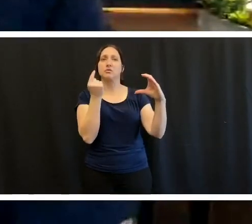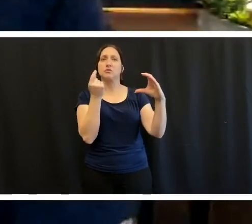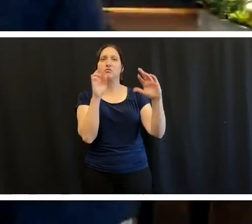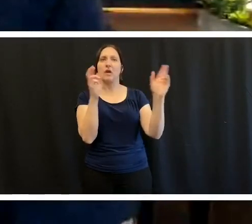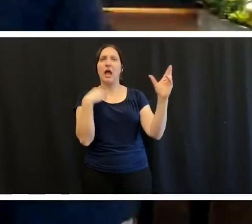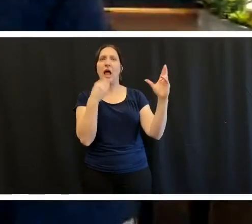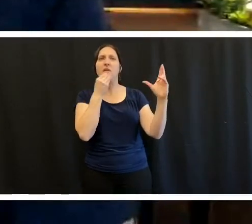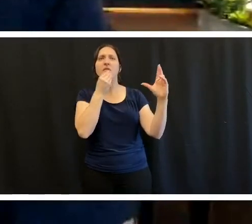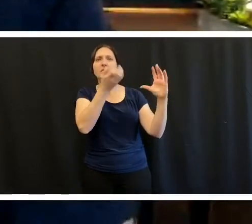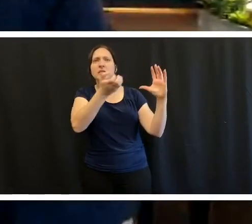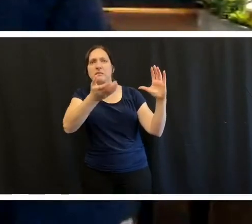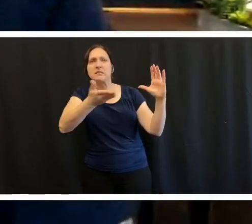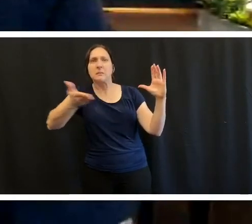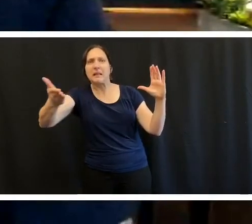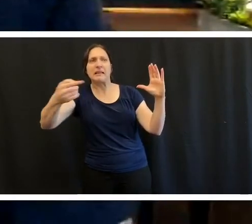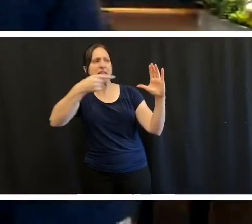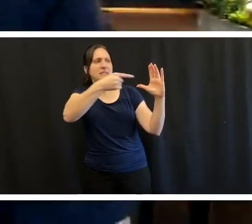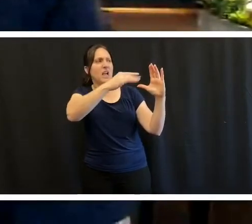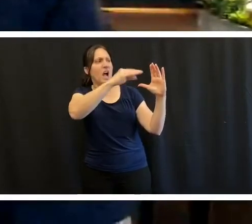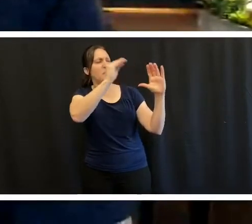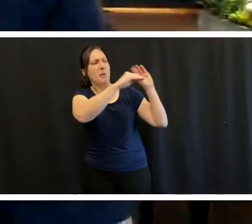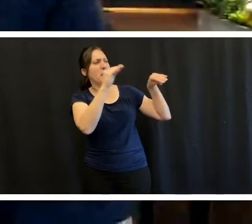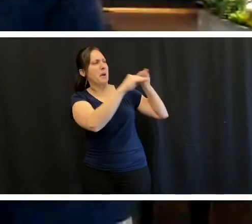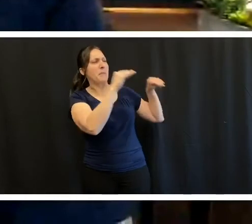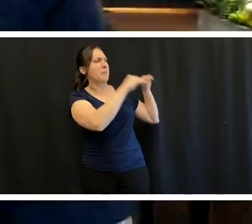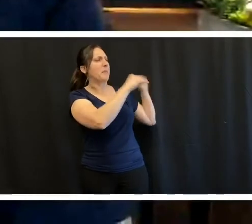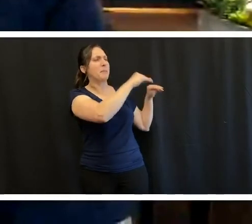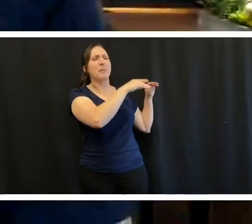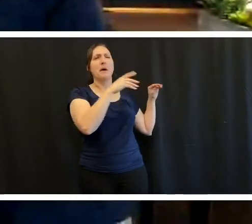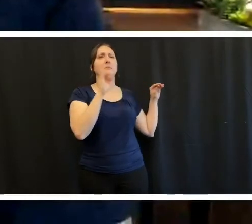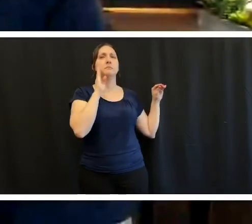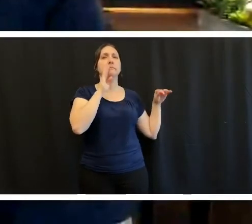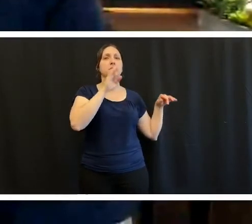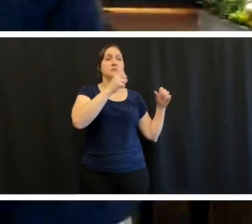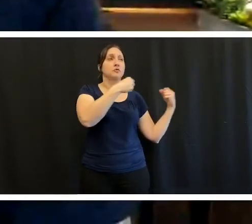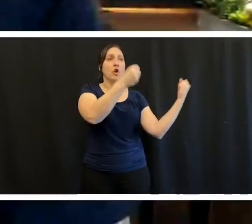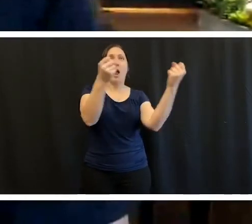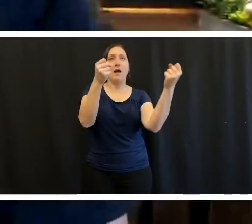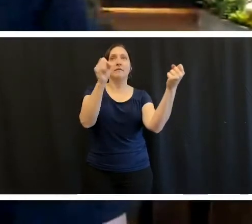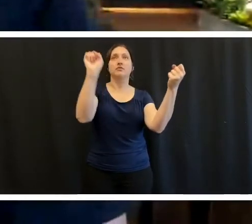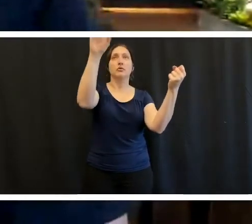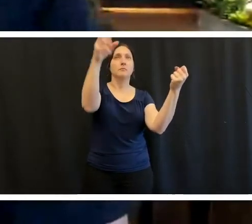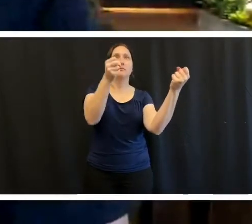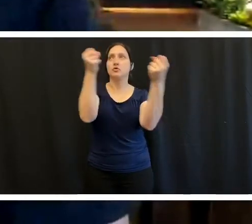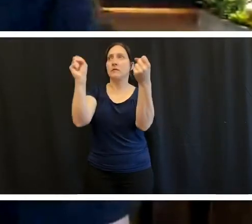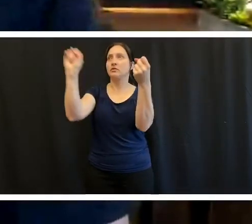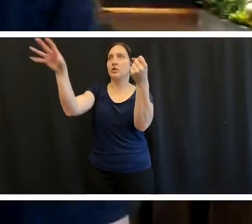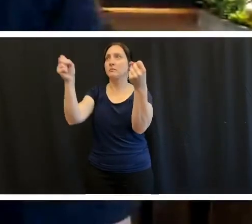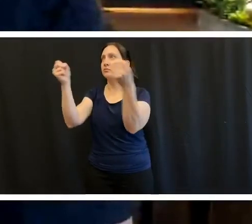School buses work as bookmobiles. They're picking up homework and handing out paper packets to kids